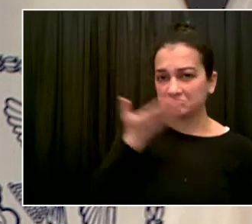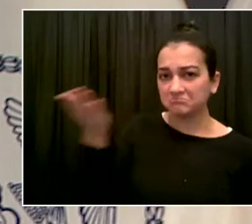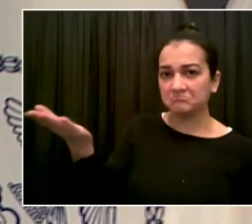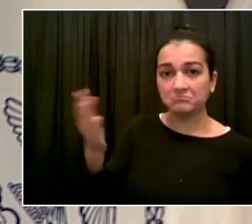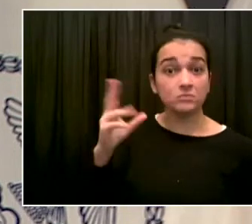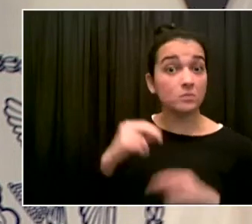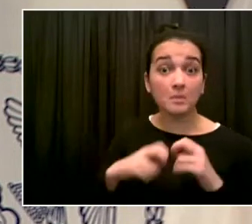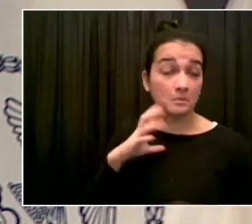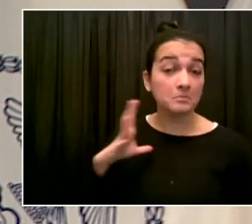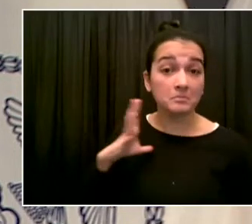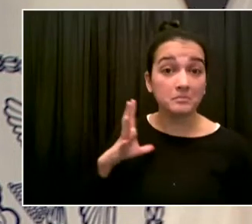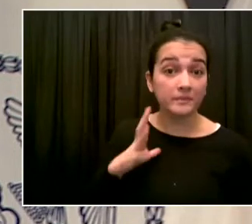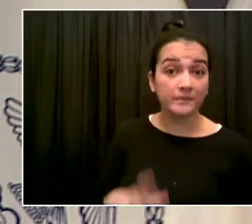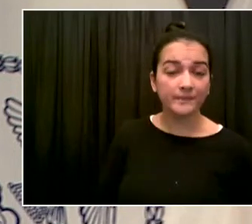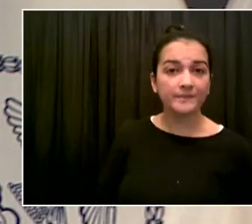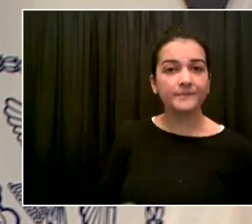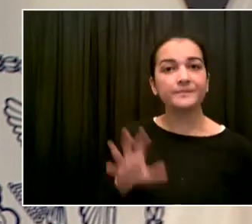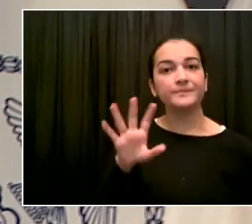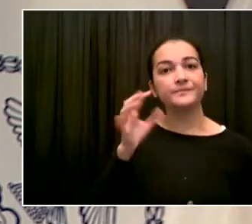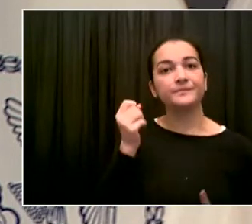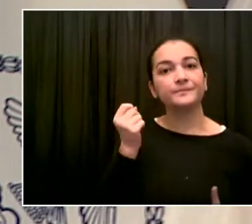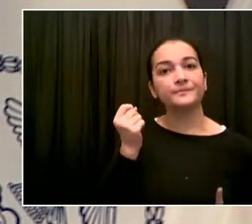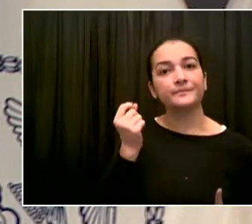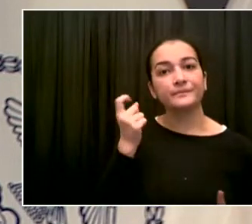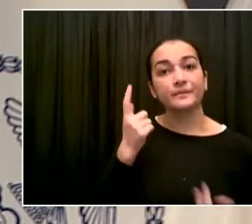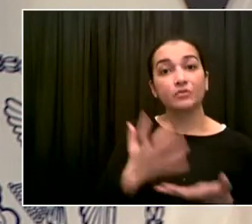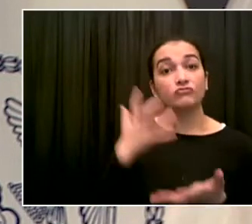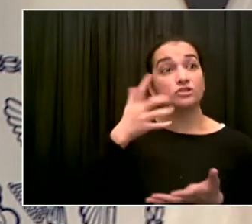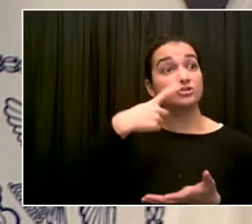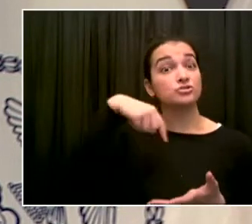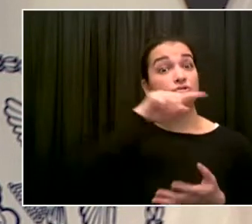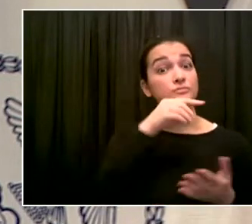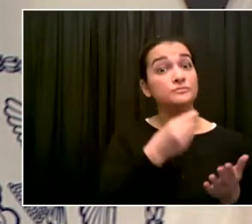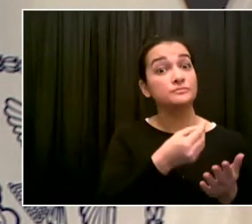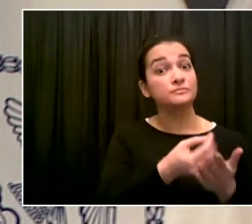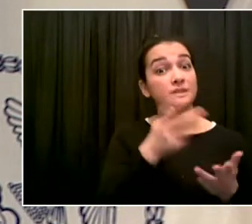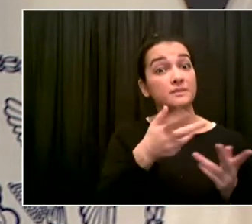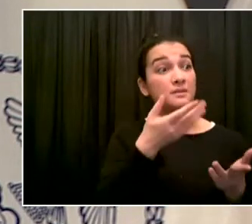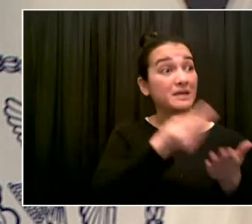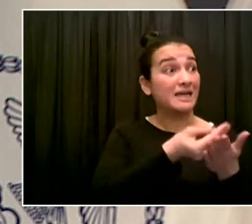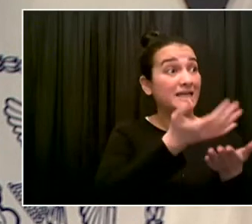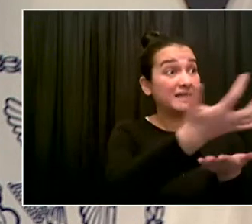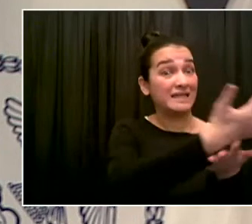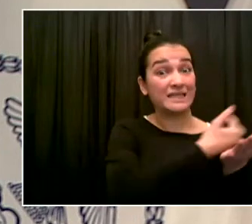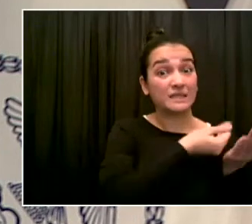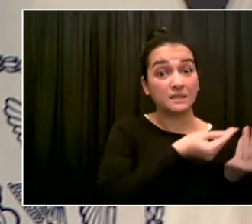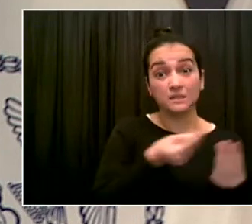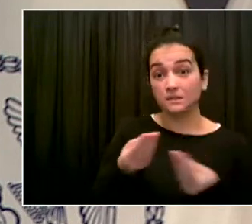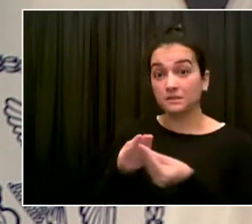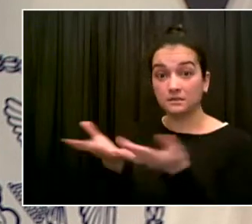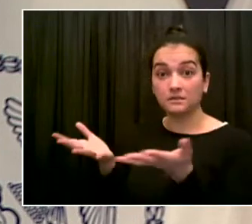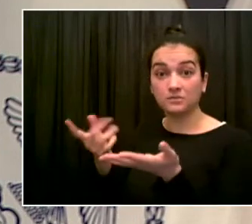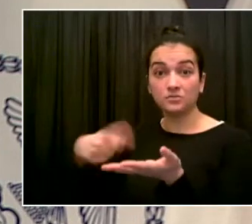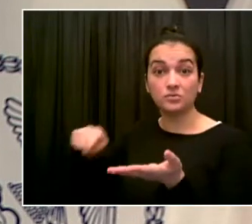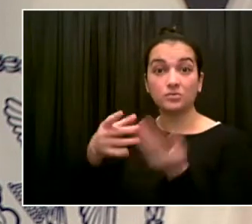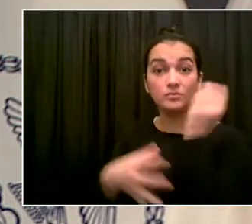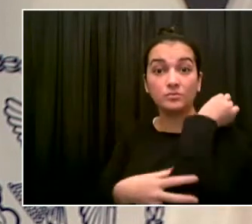AGAIN, WEALTH TRANSFER AND